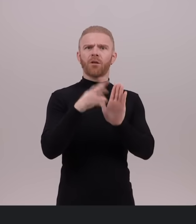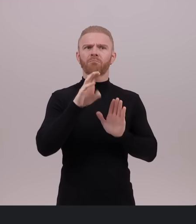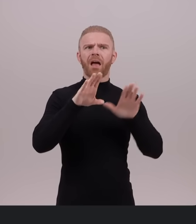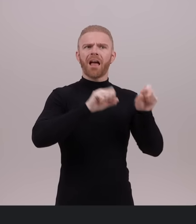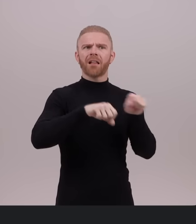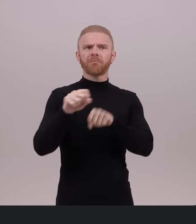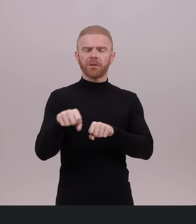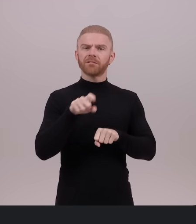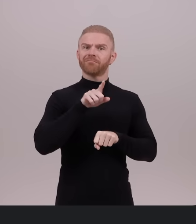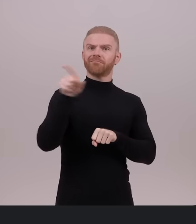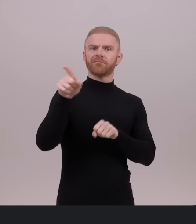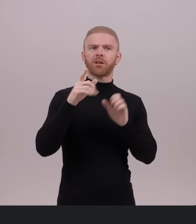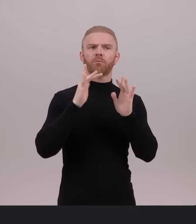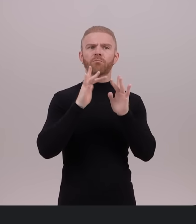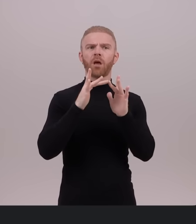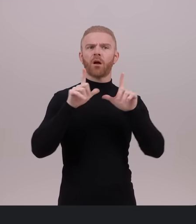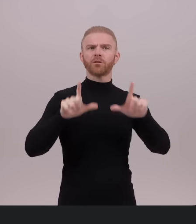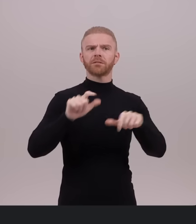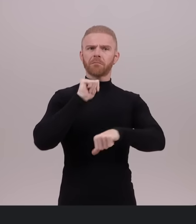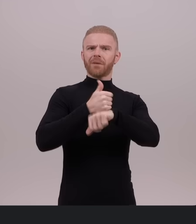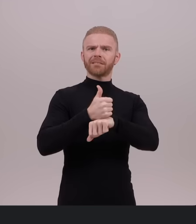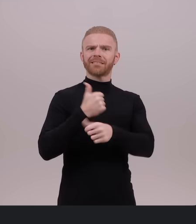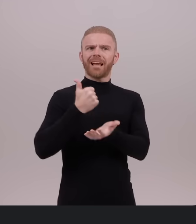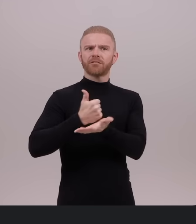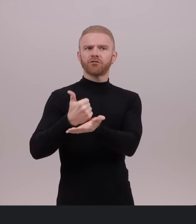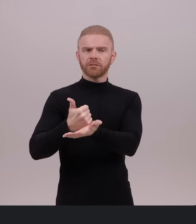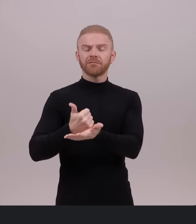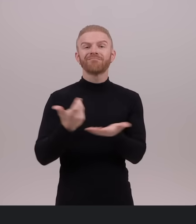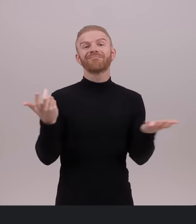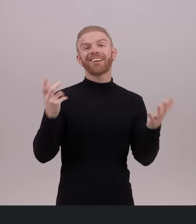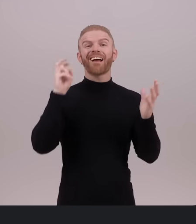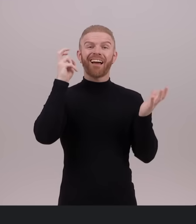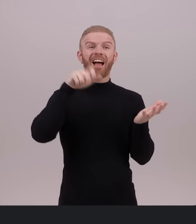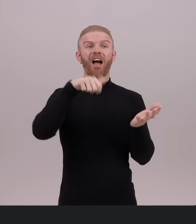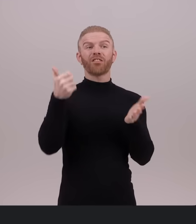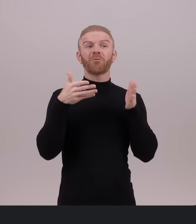In other words, it lets you tell agents how and where to interact with your site,